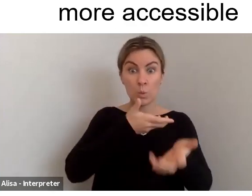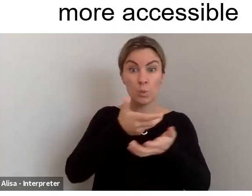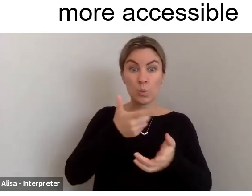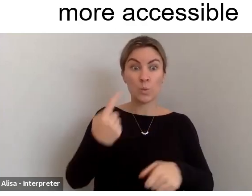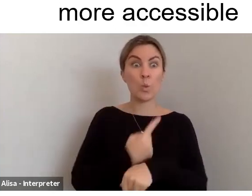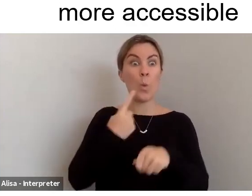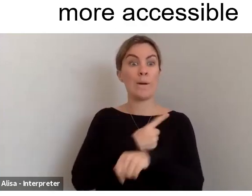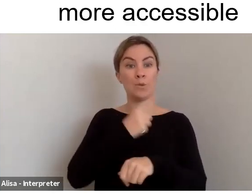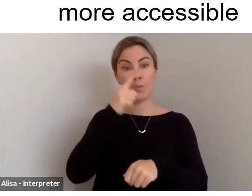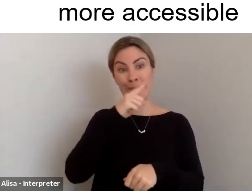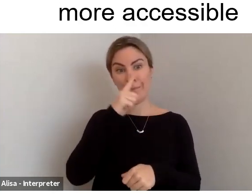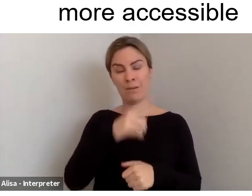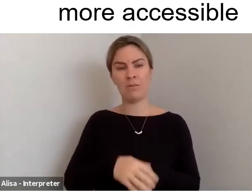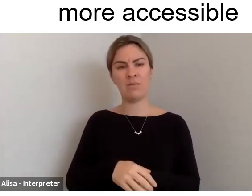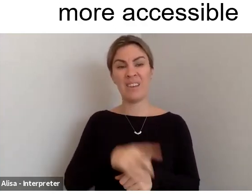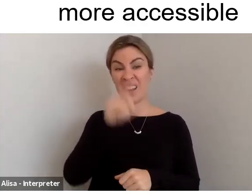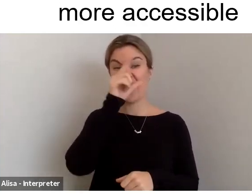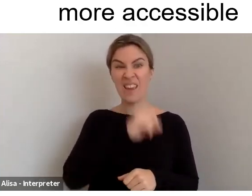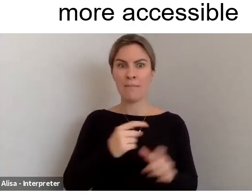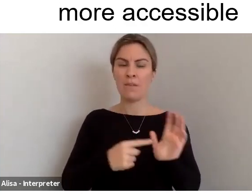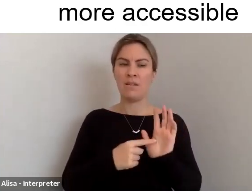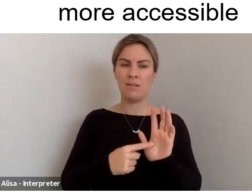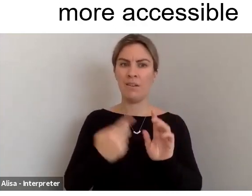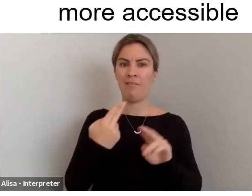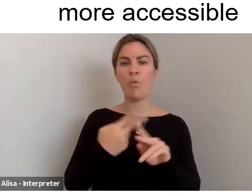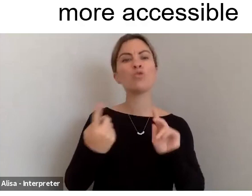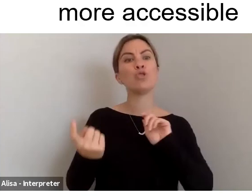One example that I wanted to teach on, which is very relevant here.